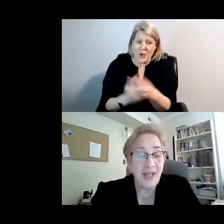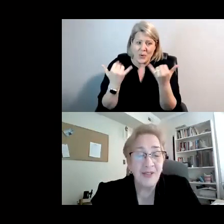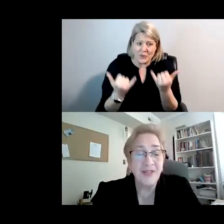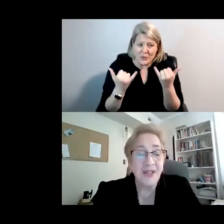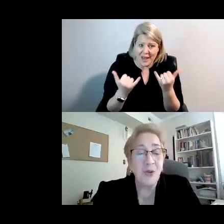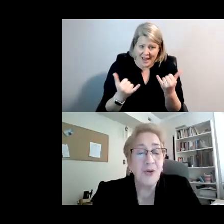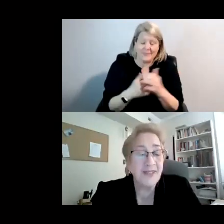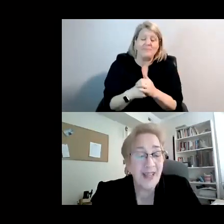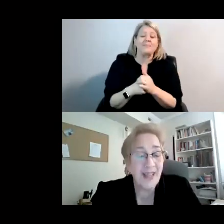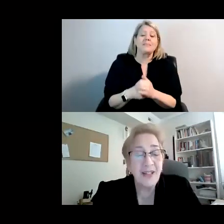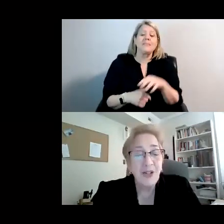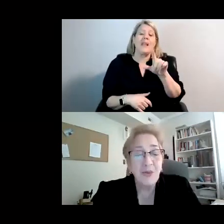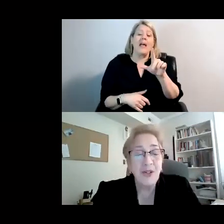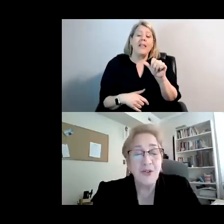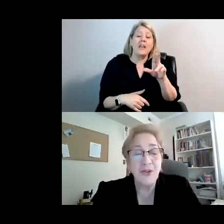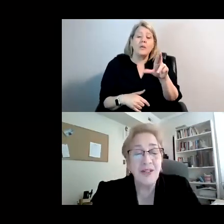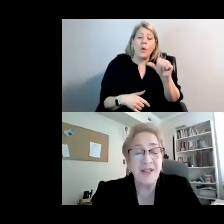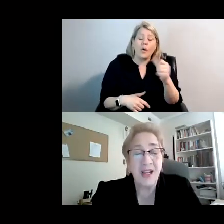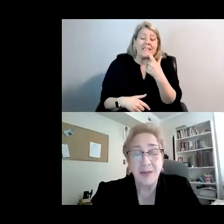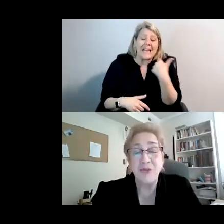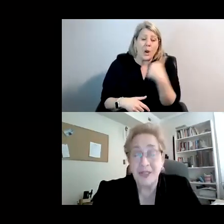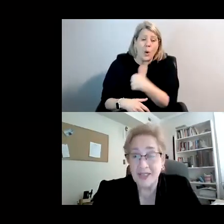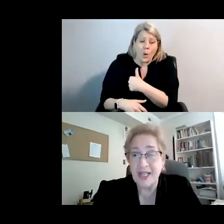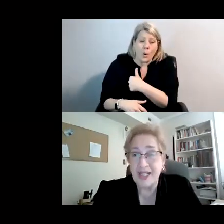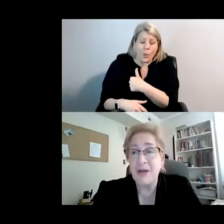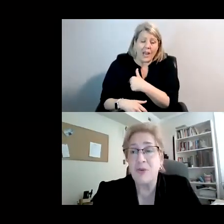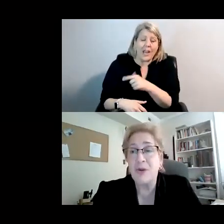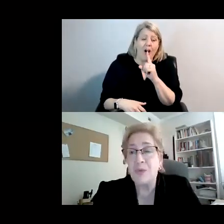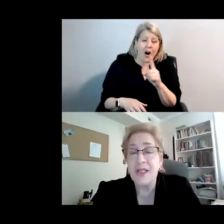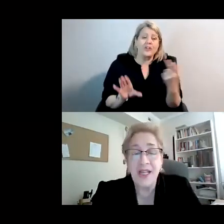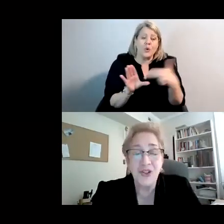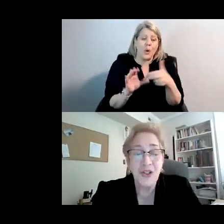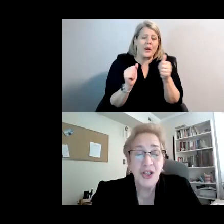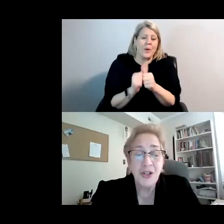As Laura said, we are joined, I am joined today by Morgan Whitlatch